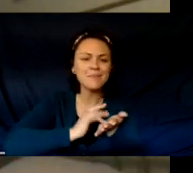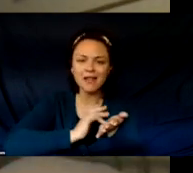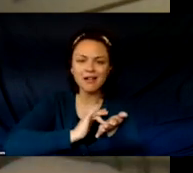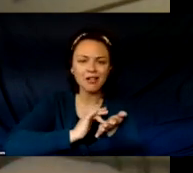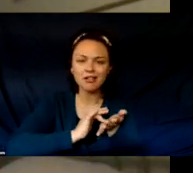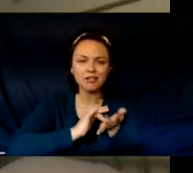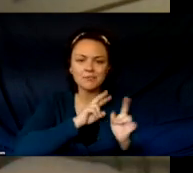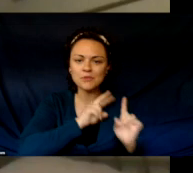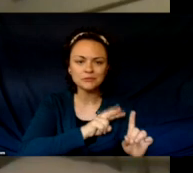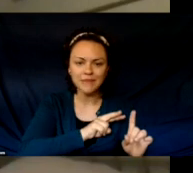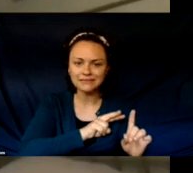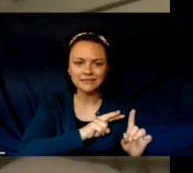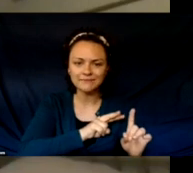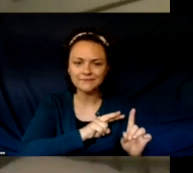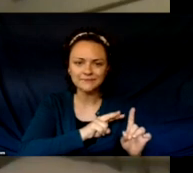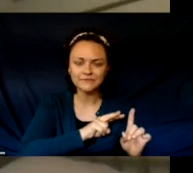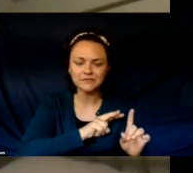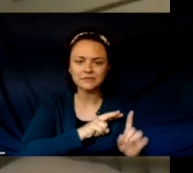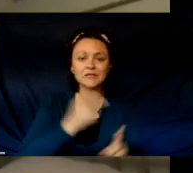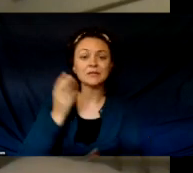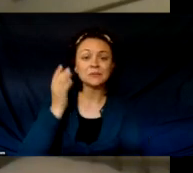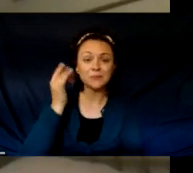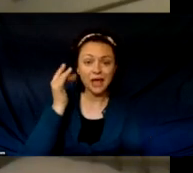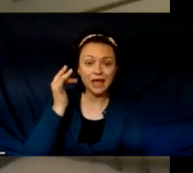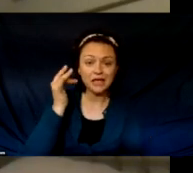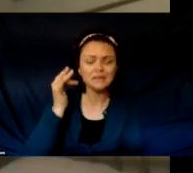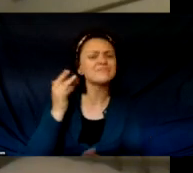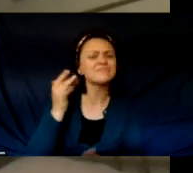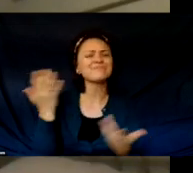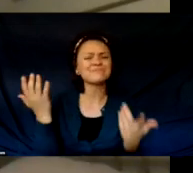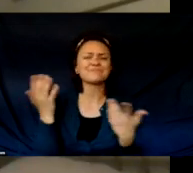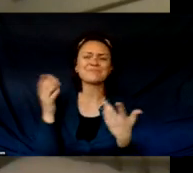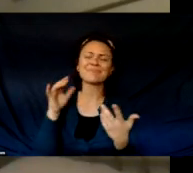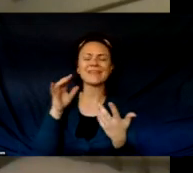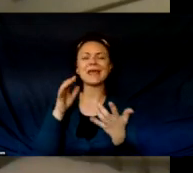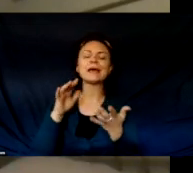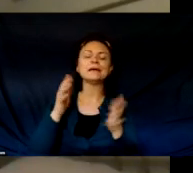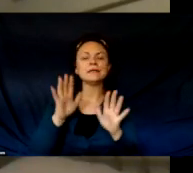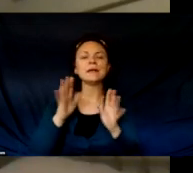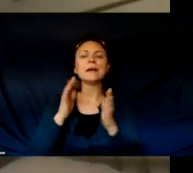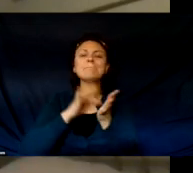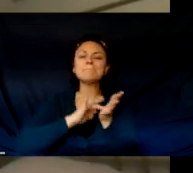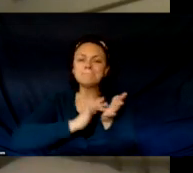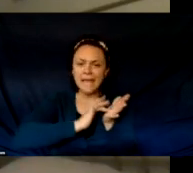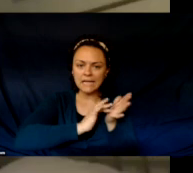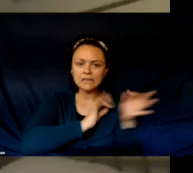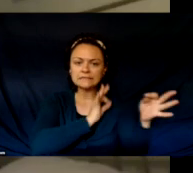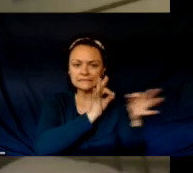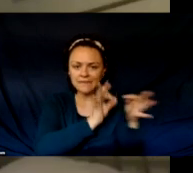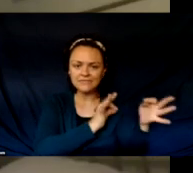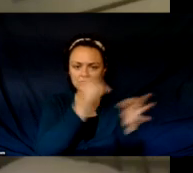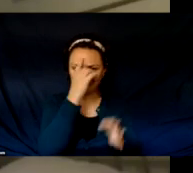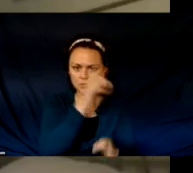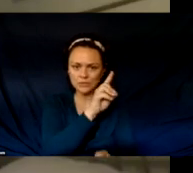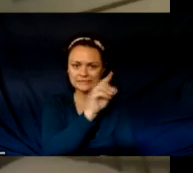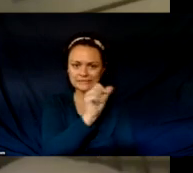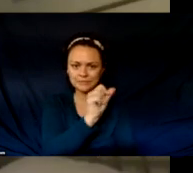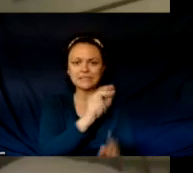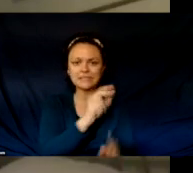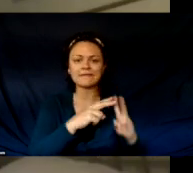because that is a medical definition of disability is very oppressive